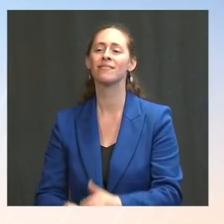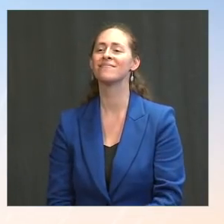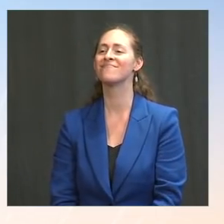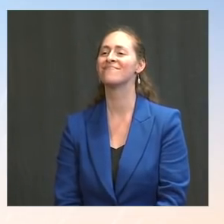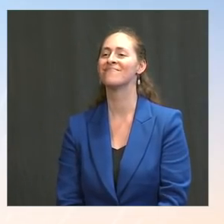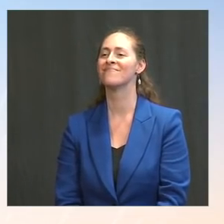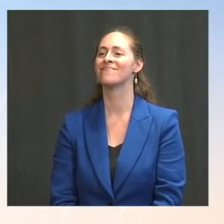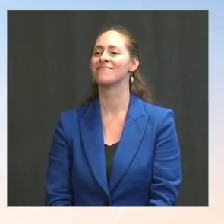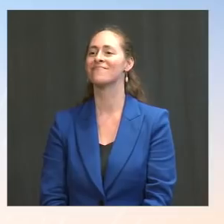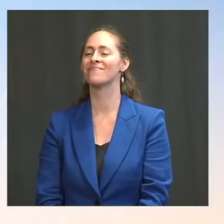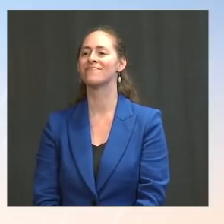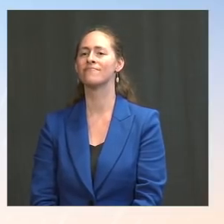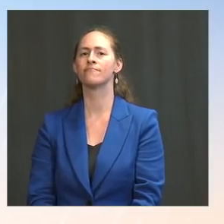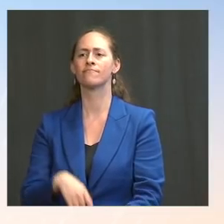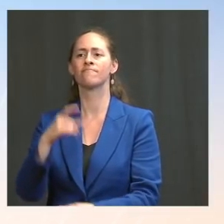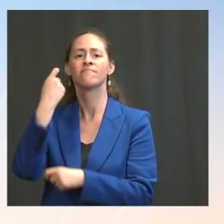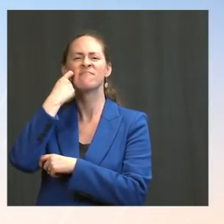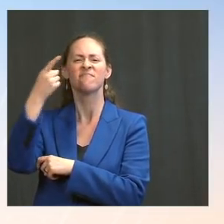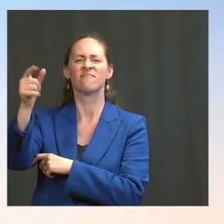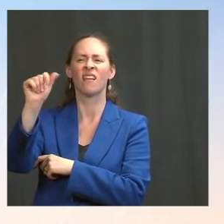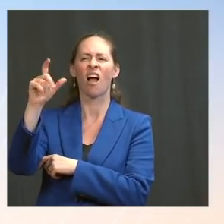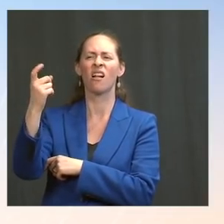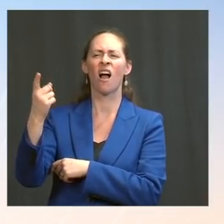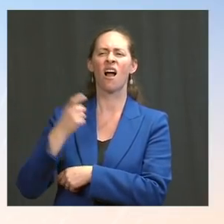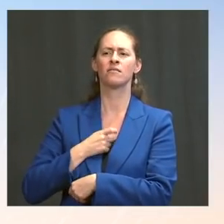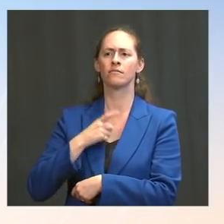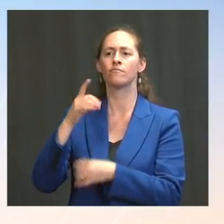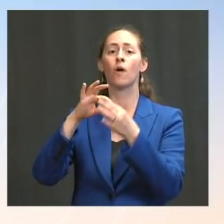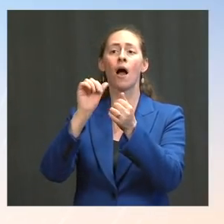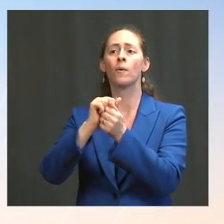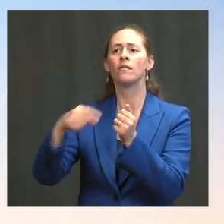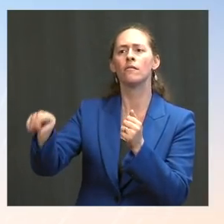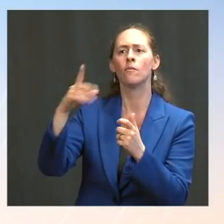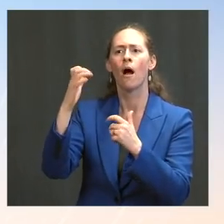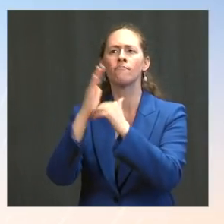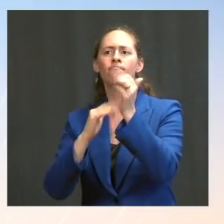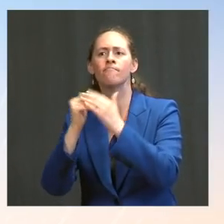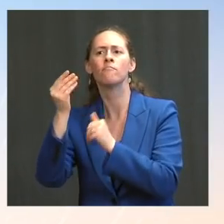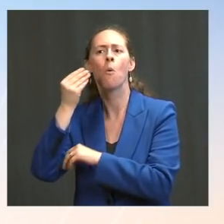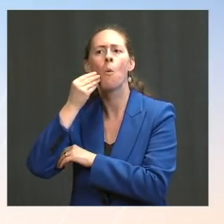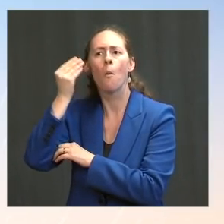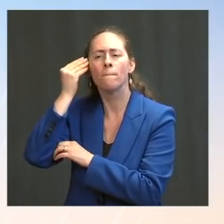or a version of it. On homebuilding, Secretary Raimondo and sen- -- senior commerce officials have been meeting with timber